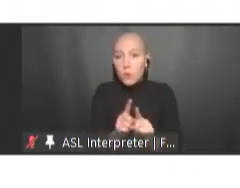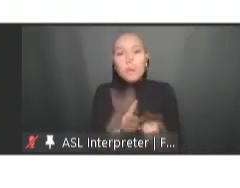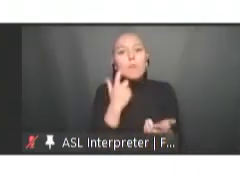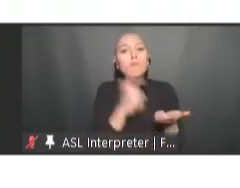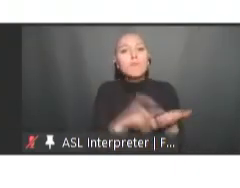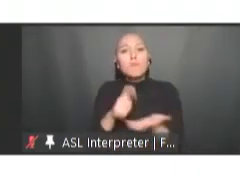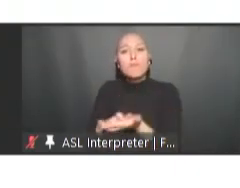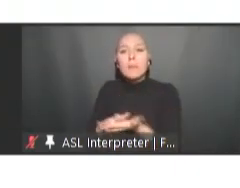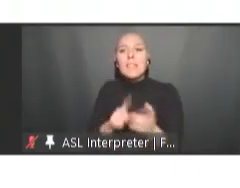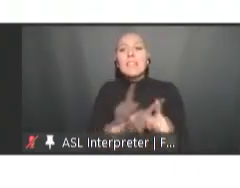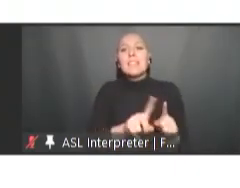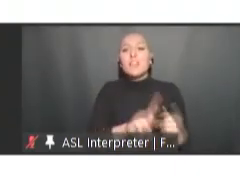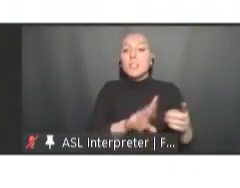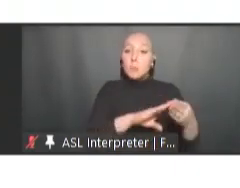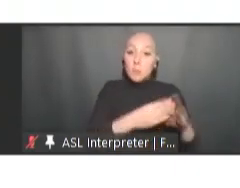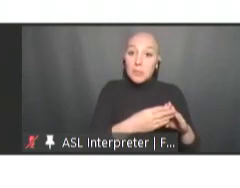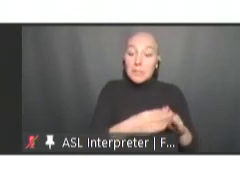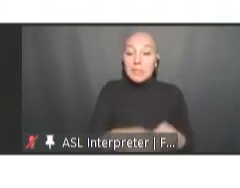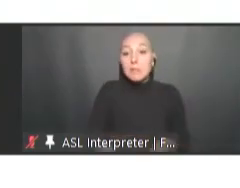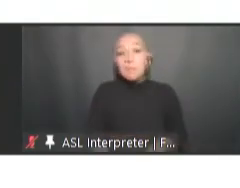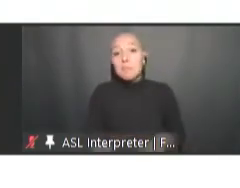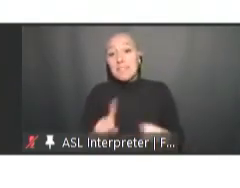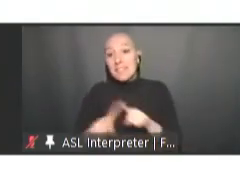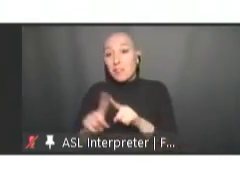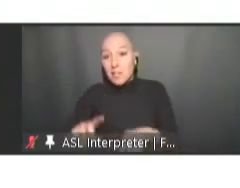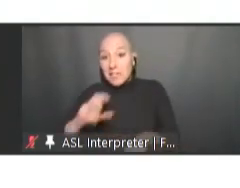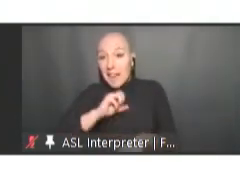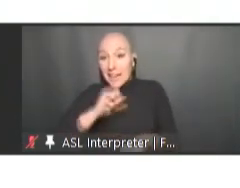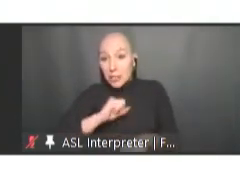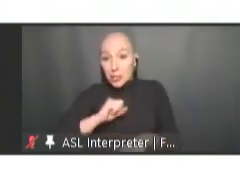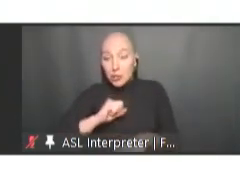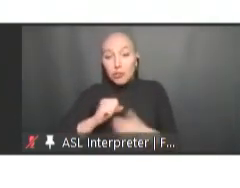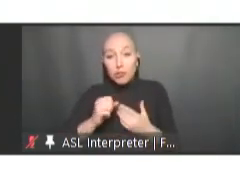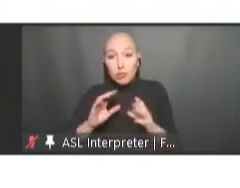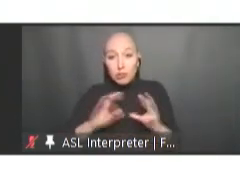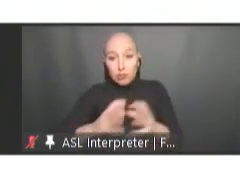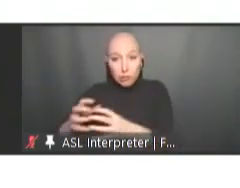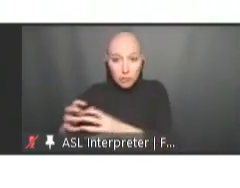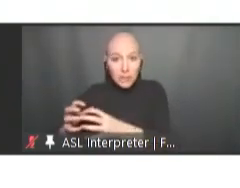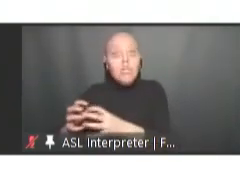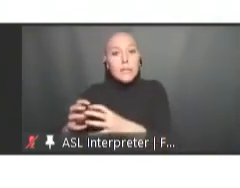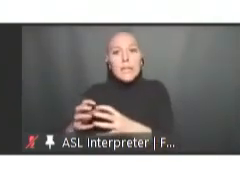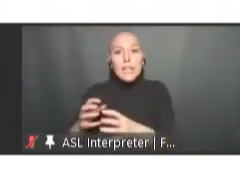generational segments of our population, get their news differently. And so, we've